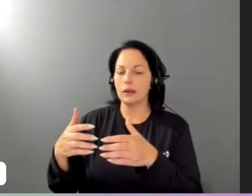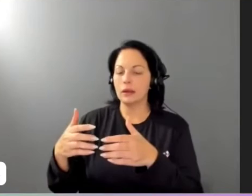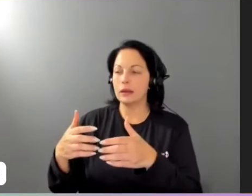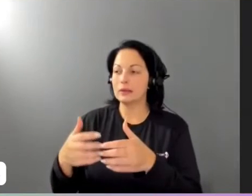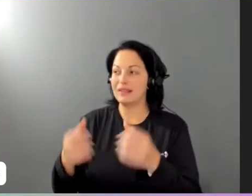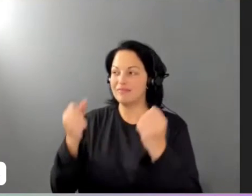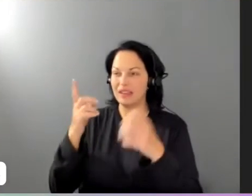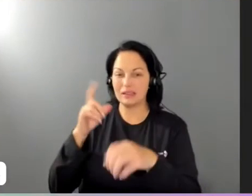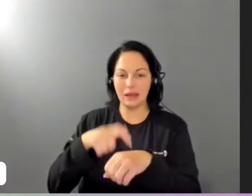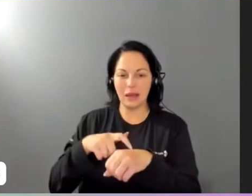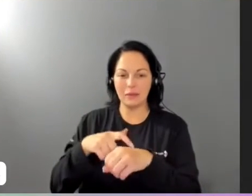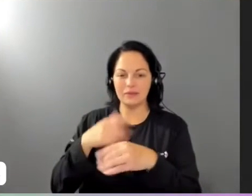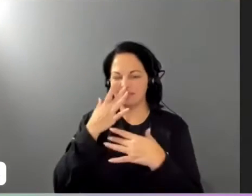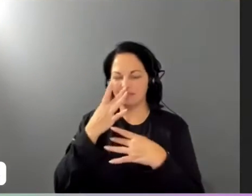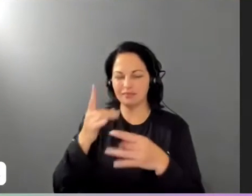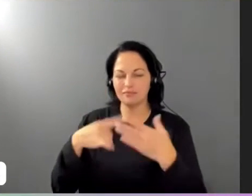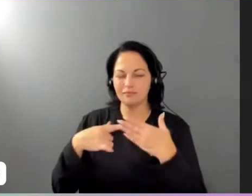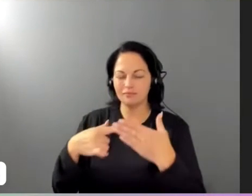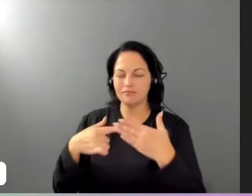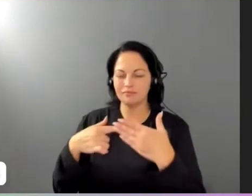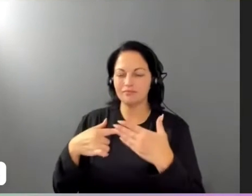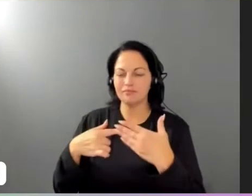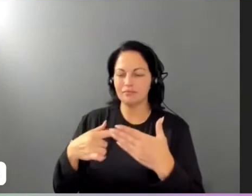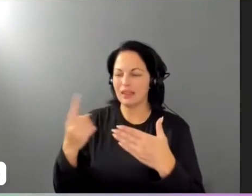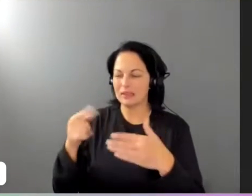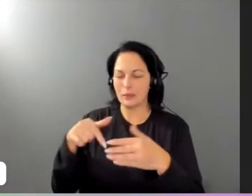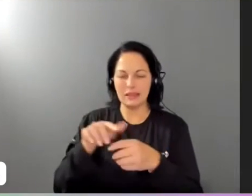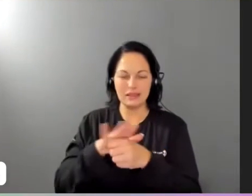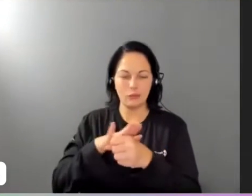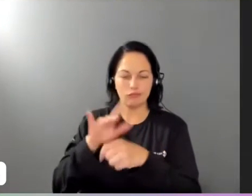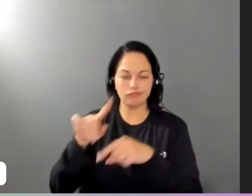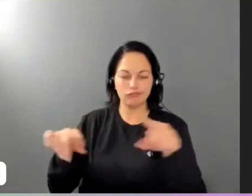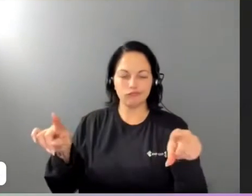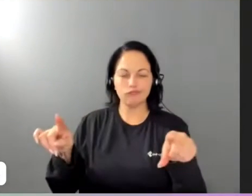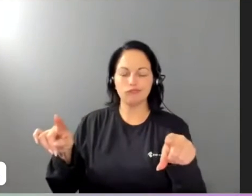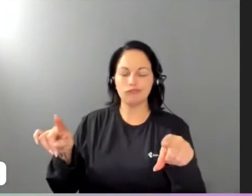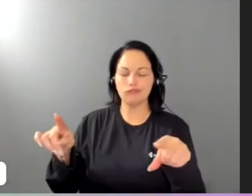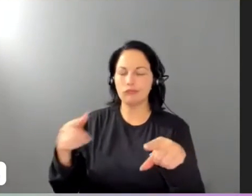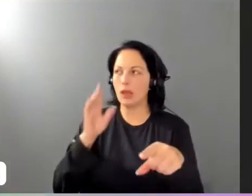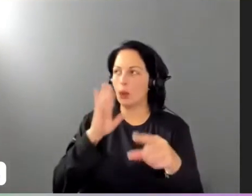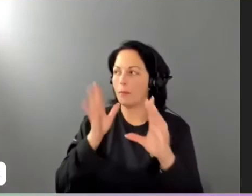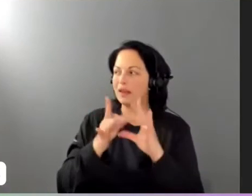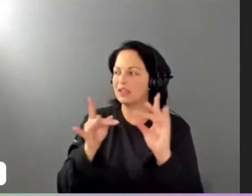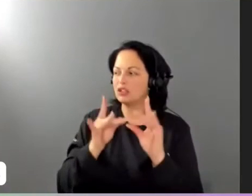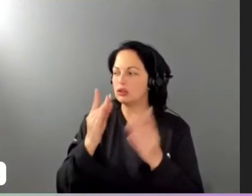expert teams that I put together to do these assessments are spending a lot of time and interest in